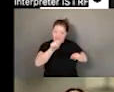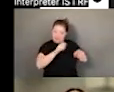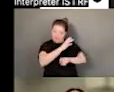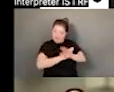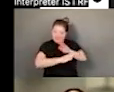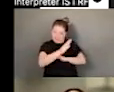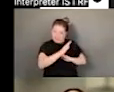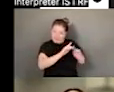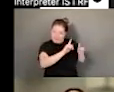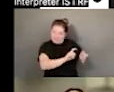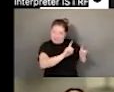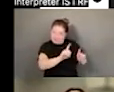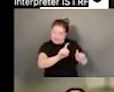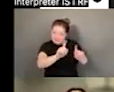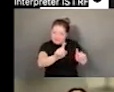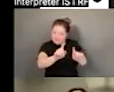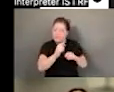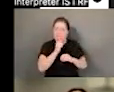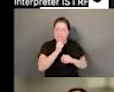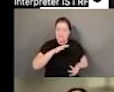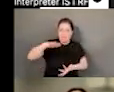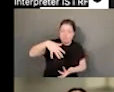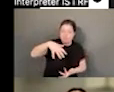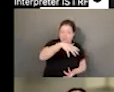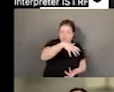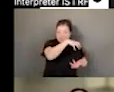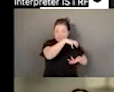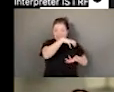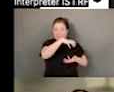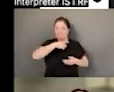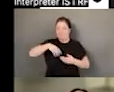owner, how they could apply cognitive criteria and practice.